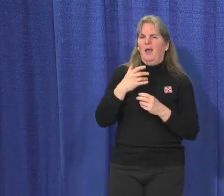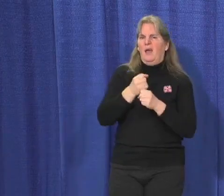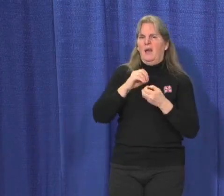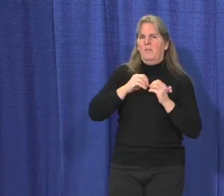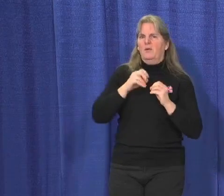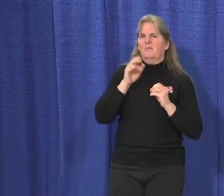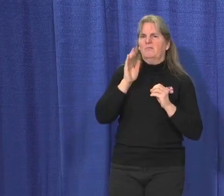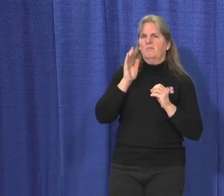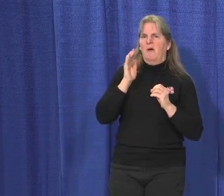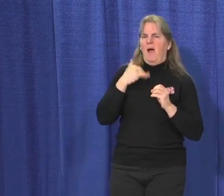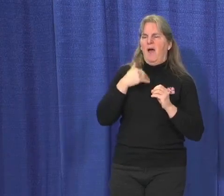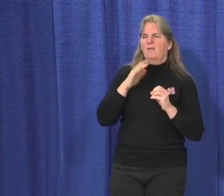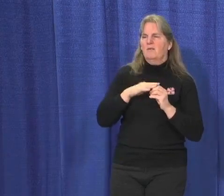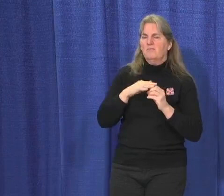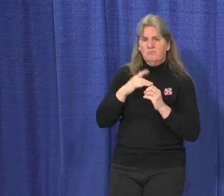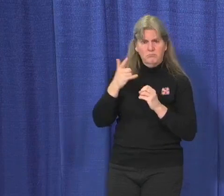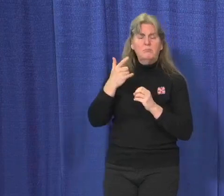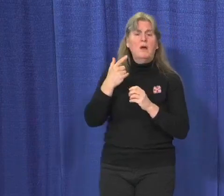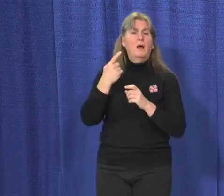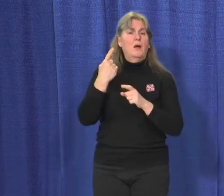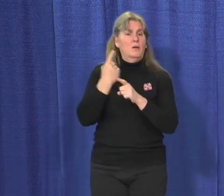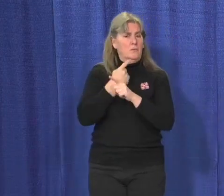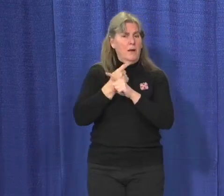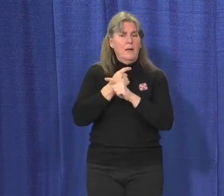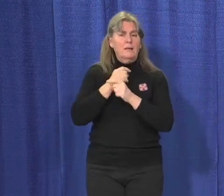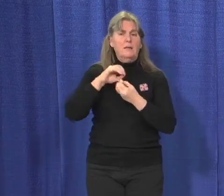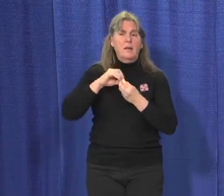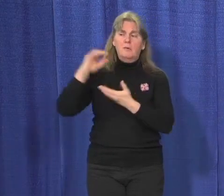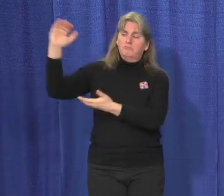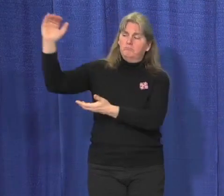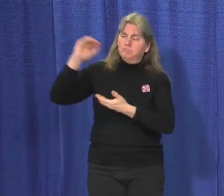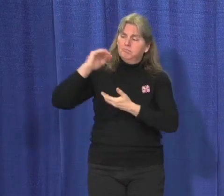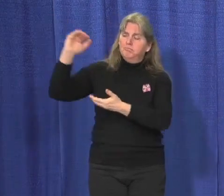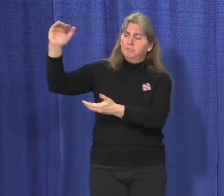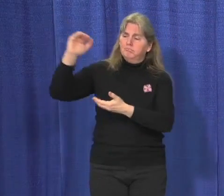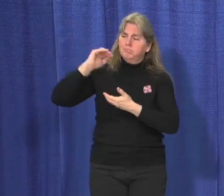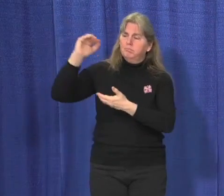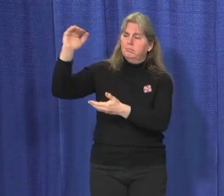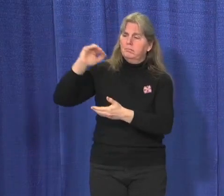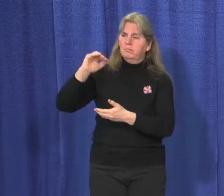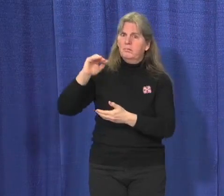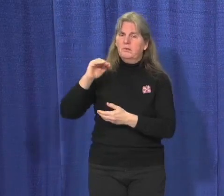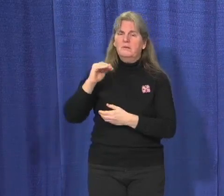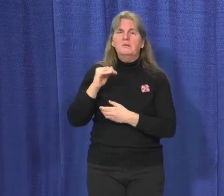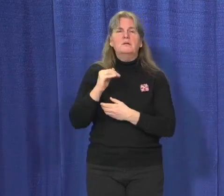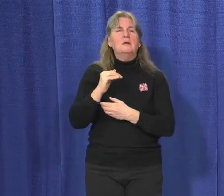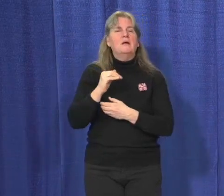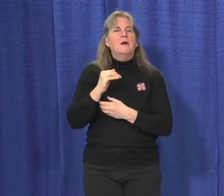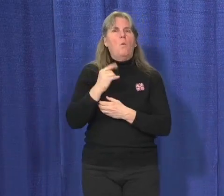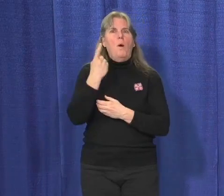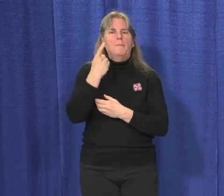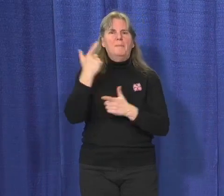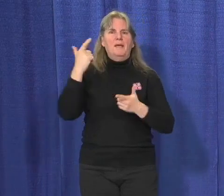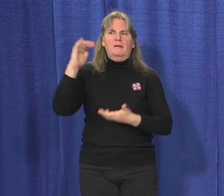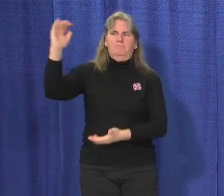don't have them in my head but we have been getting our numbers on time.